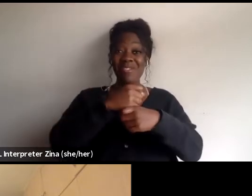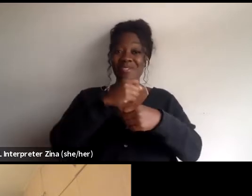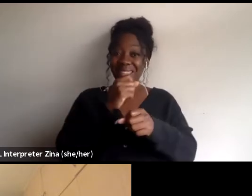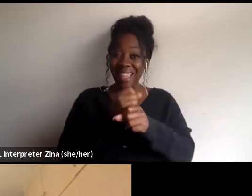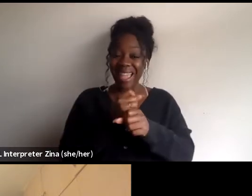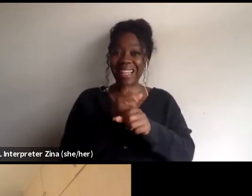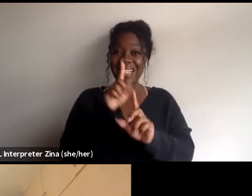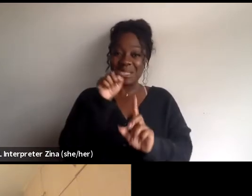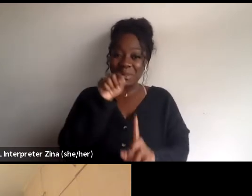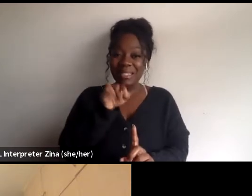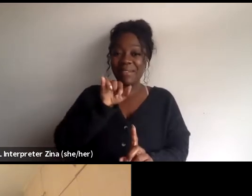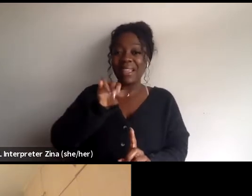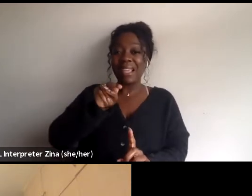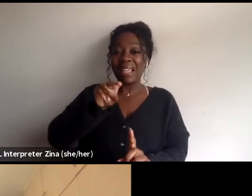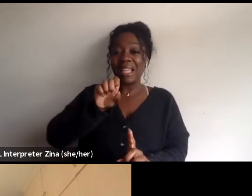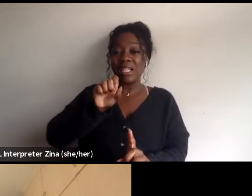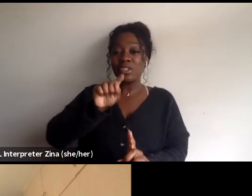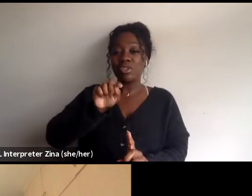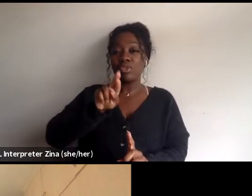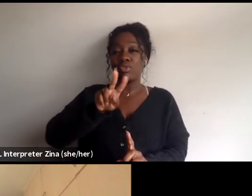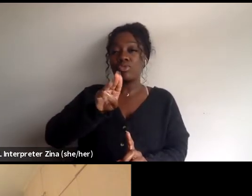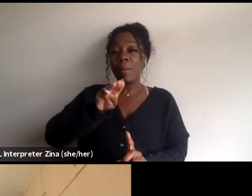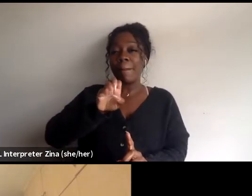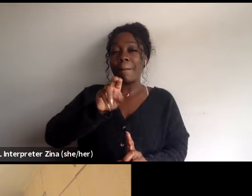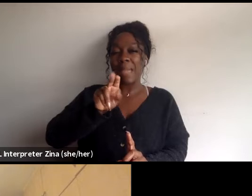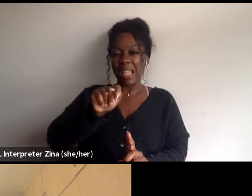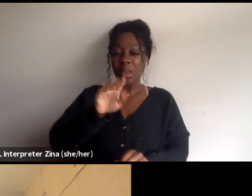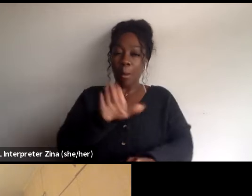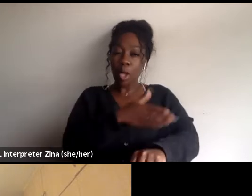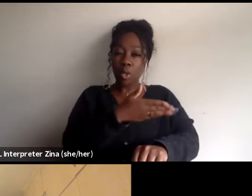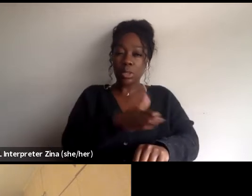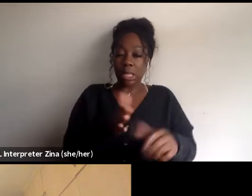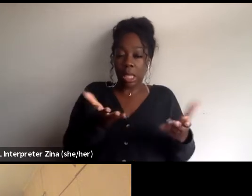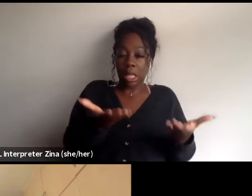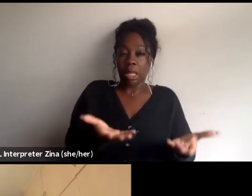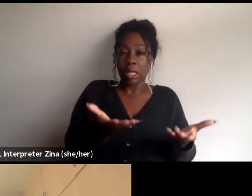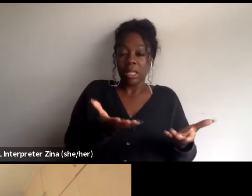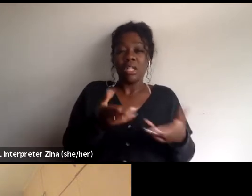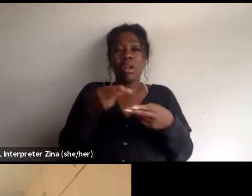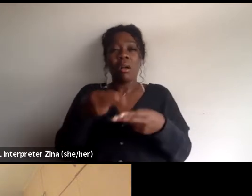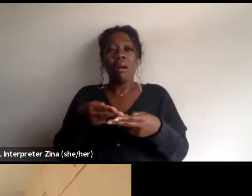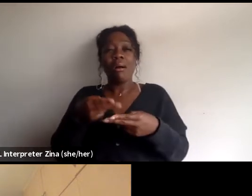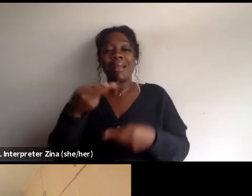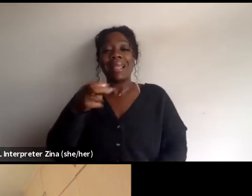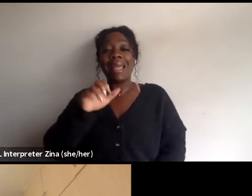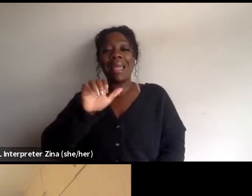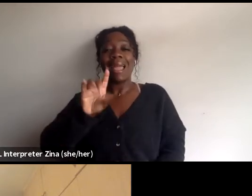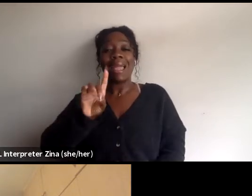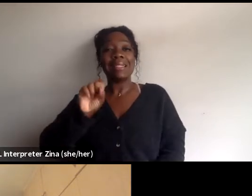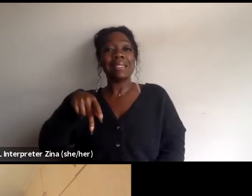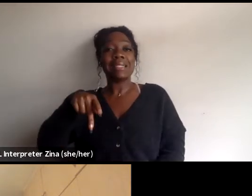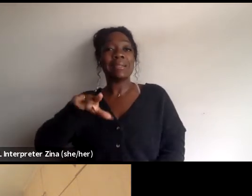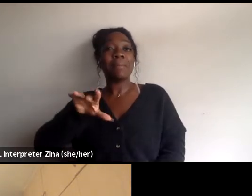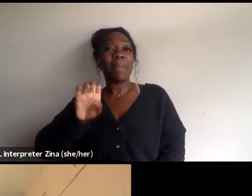And those of you who engaged with the Paralympics in the UK which was one of the most successful Paralympics.